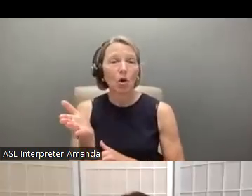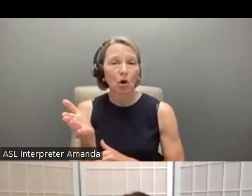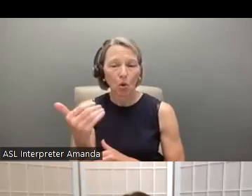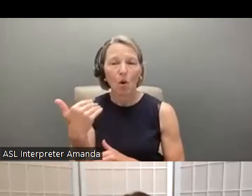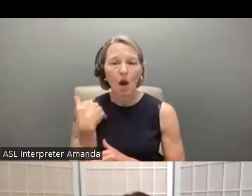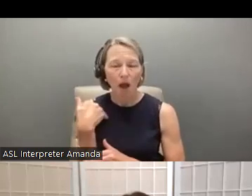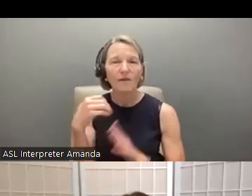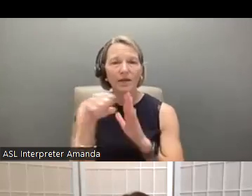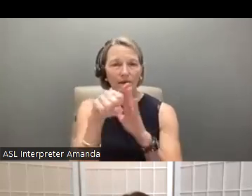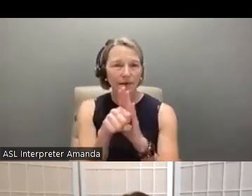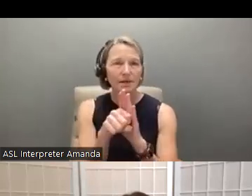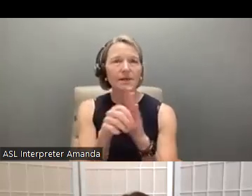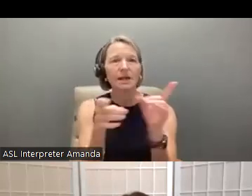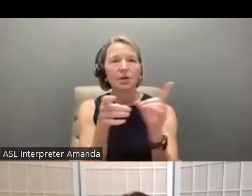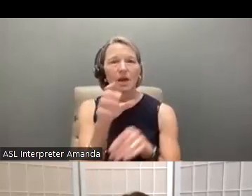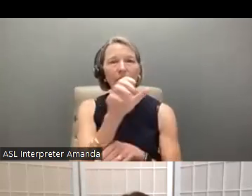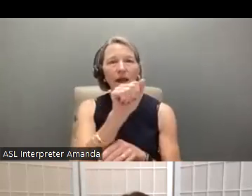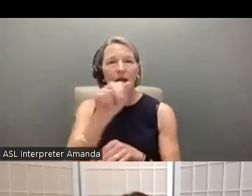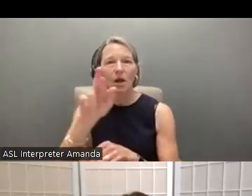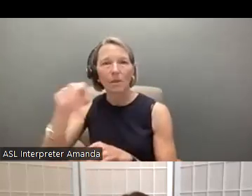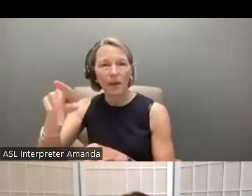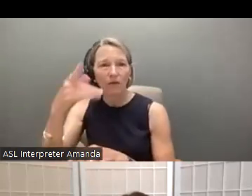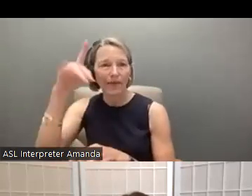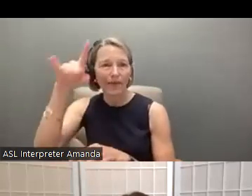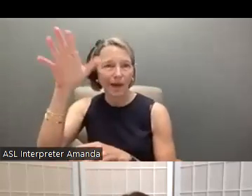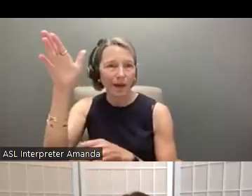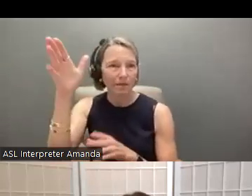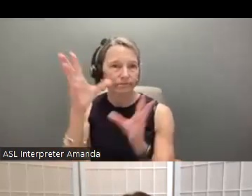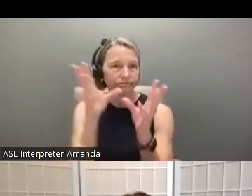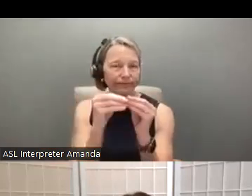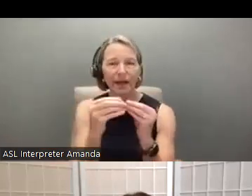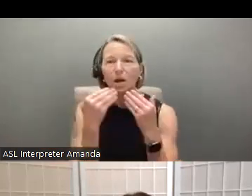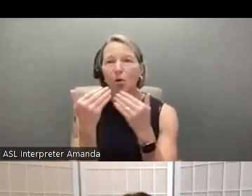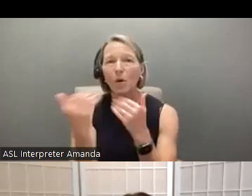State Director of AARP with us for that one um so we appreciate everyone for coming out